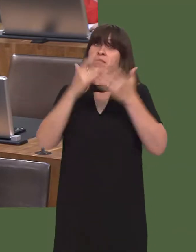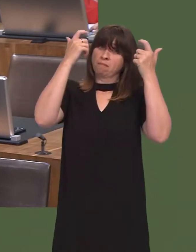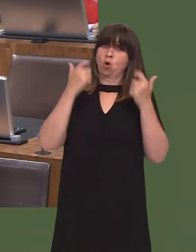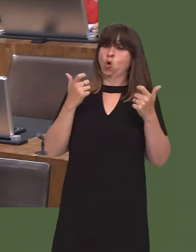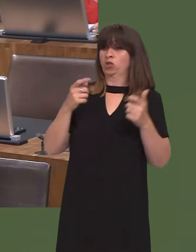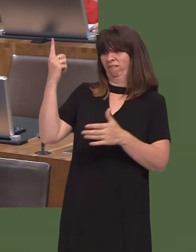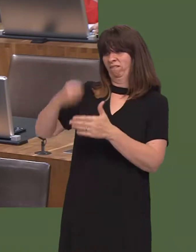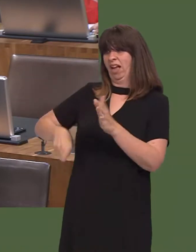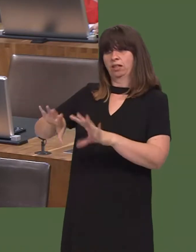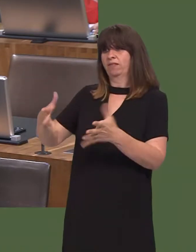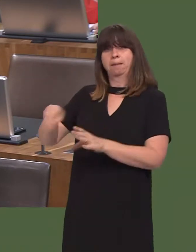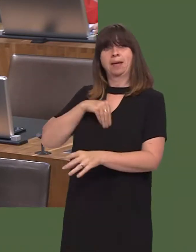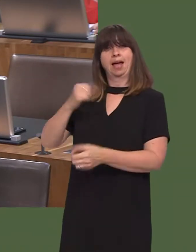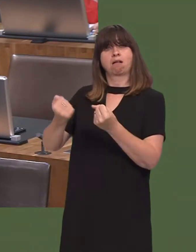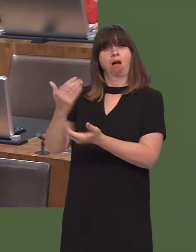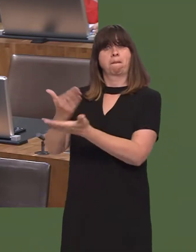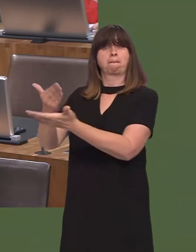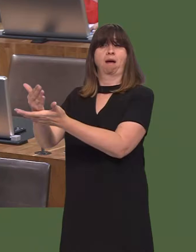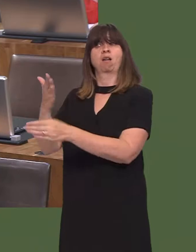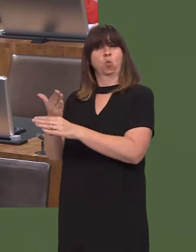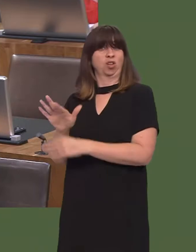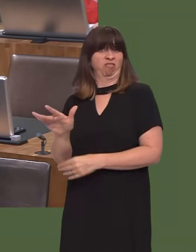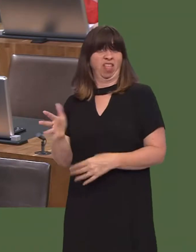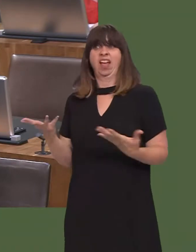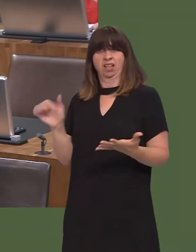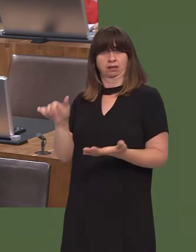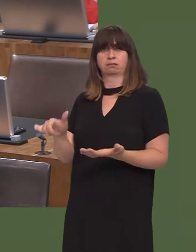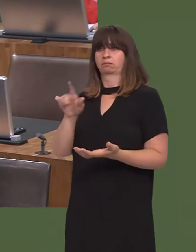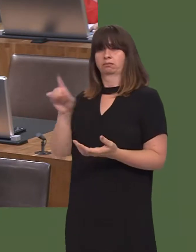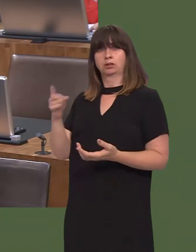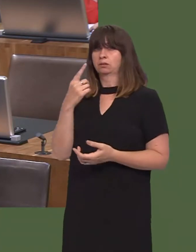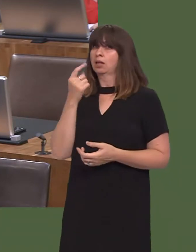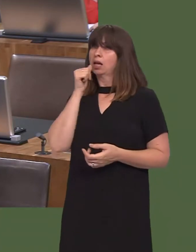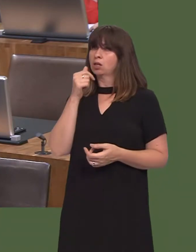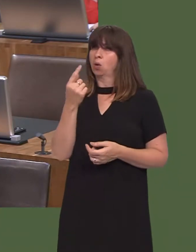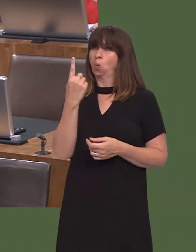to court and what advice they received is difficult to know. I do know that one of them